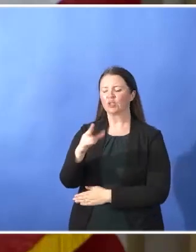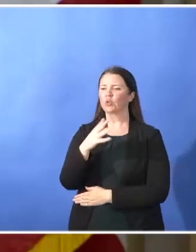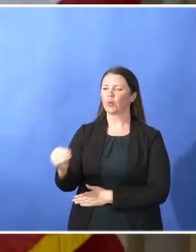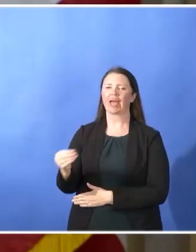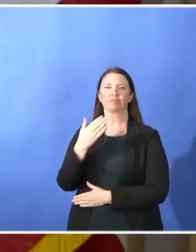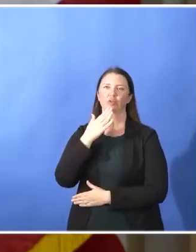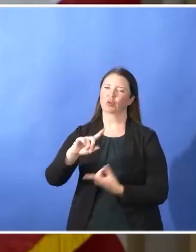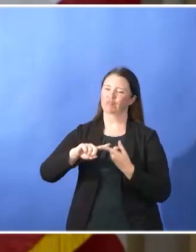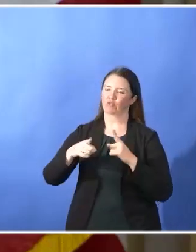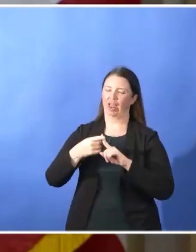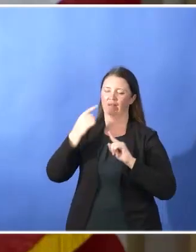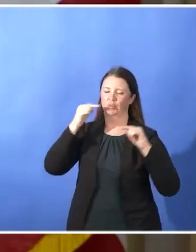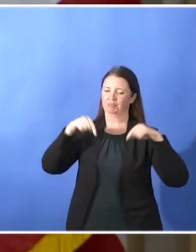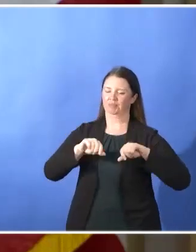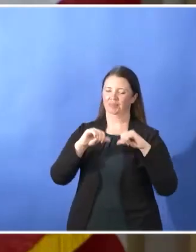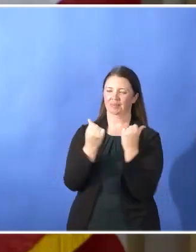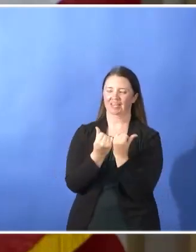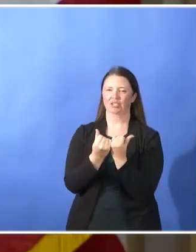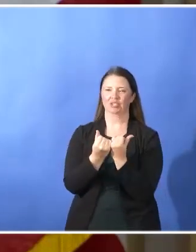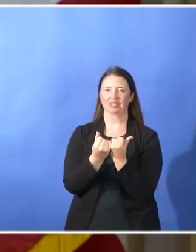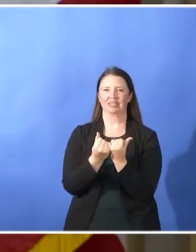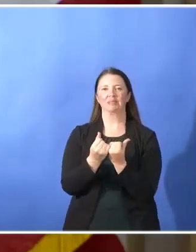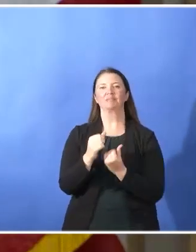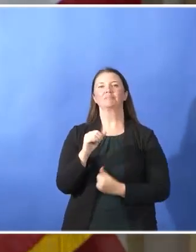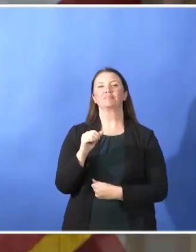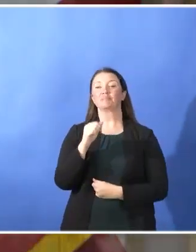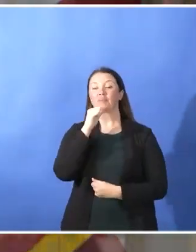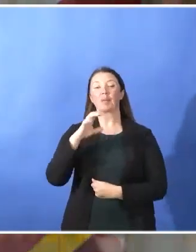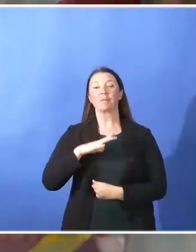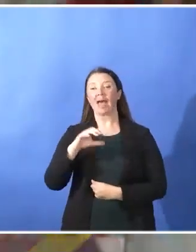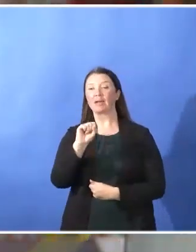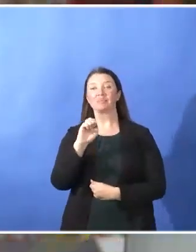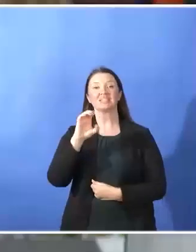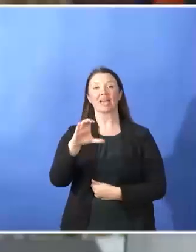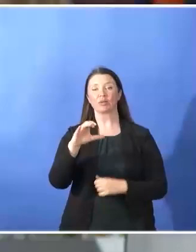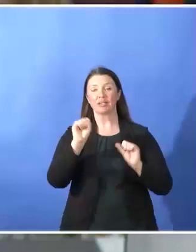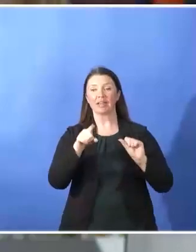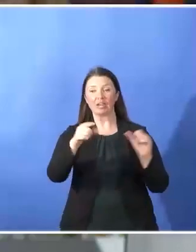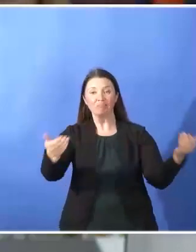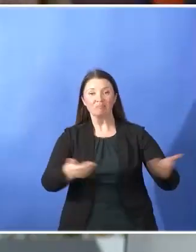THIS MORNING?